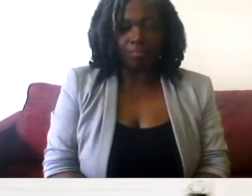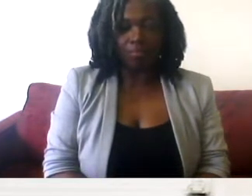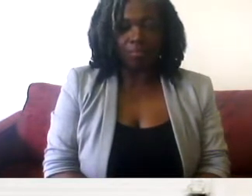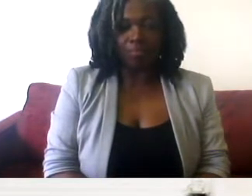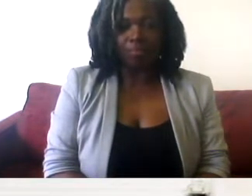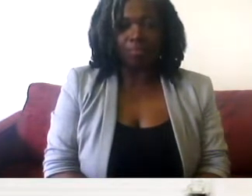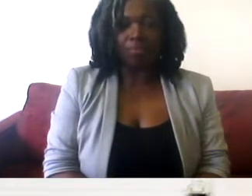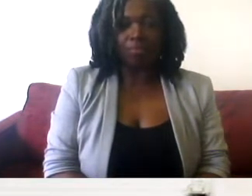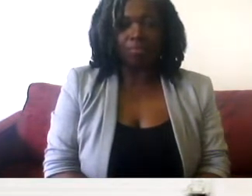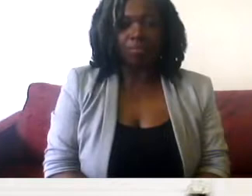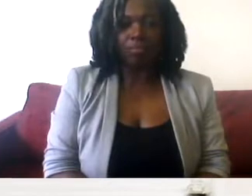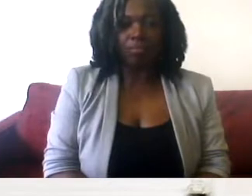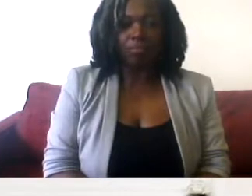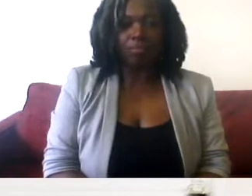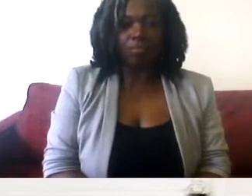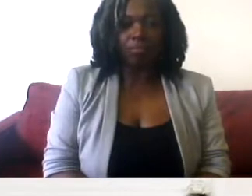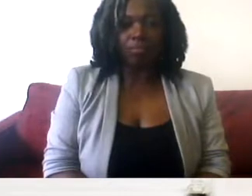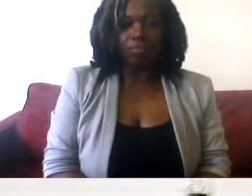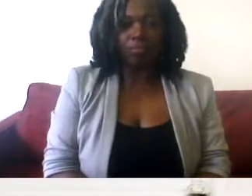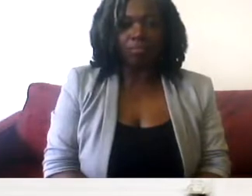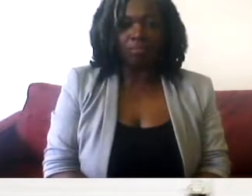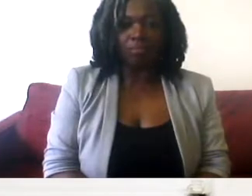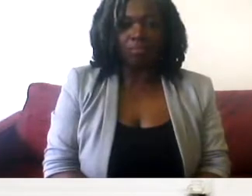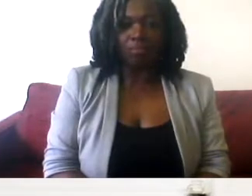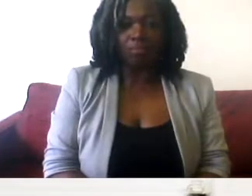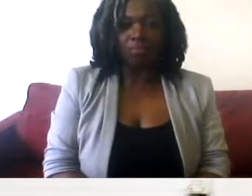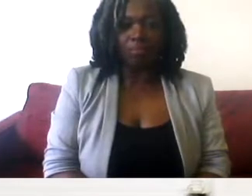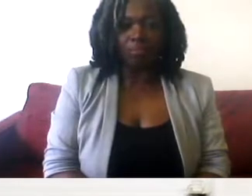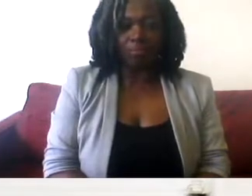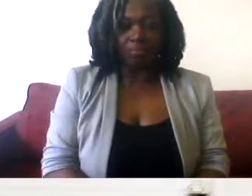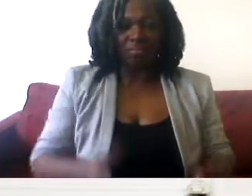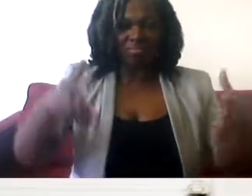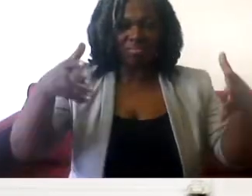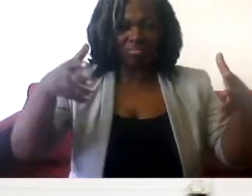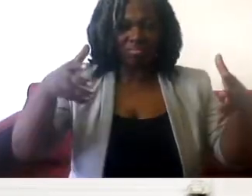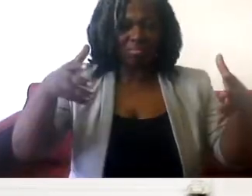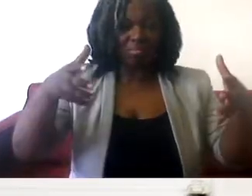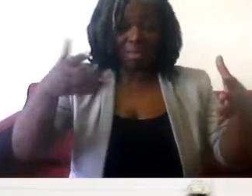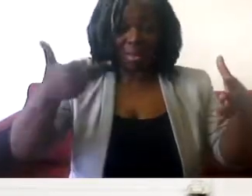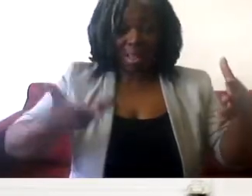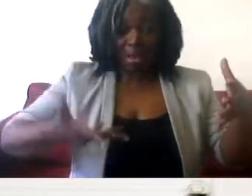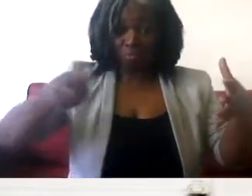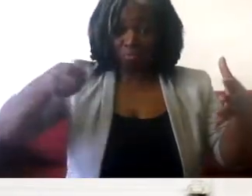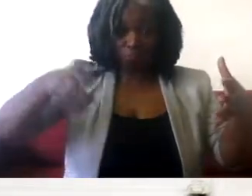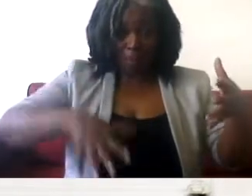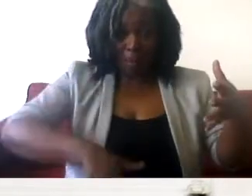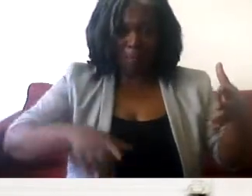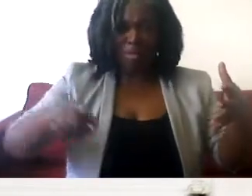So from this point the next thing we do